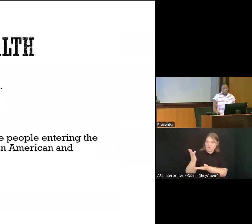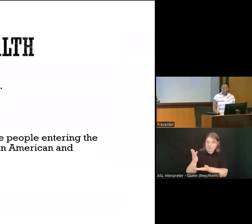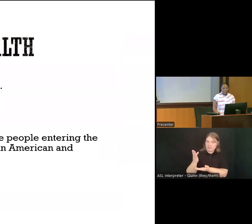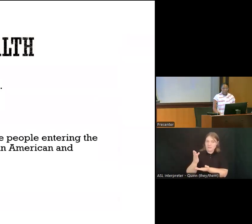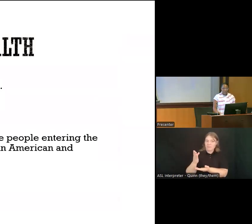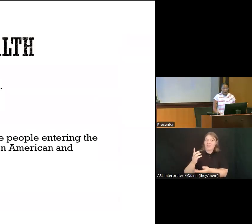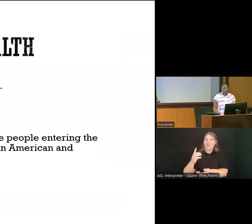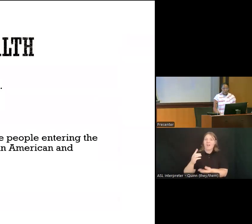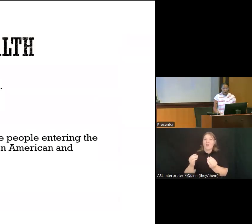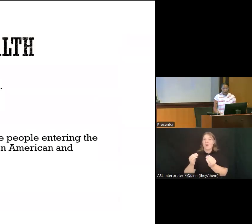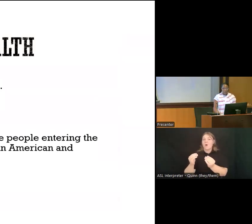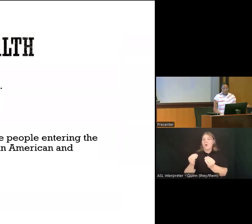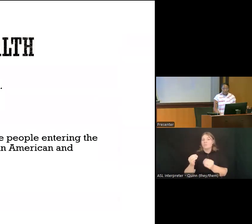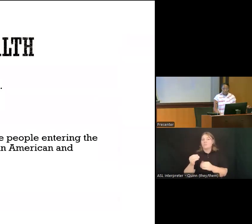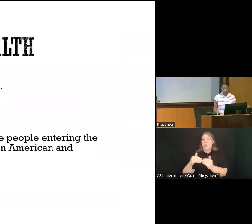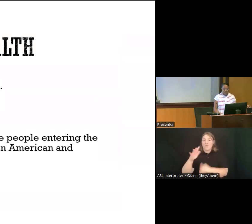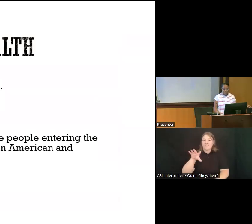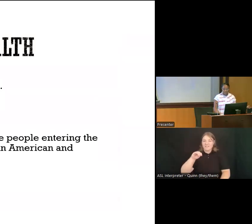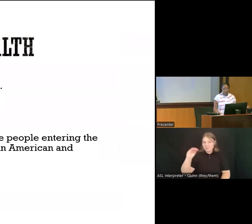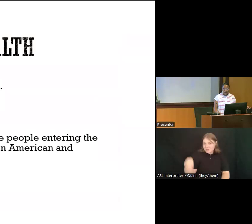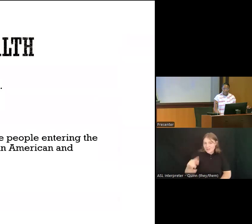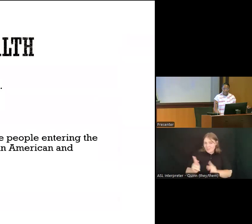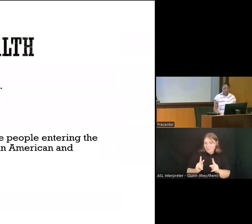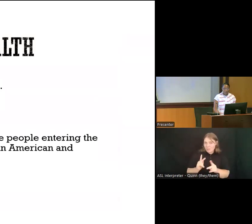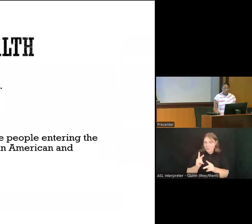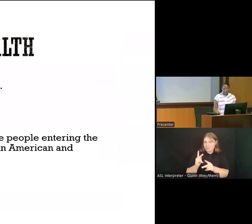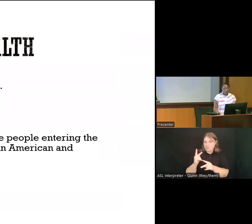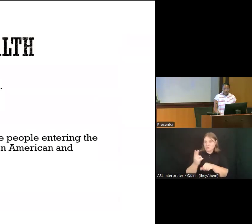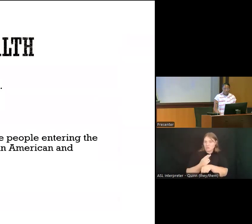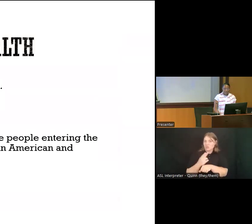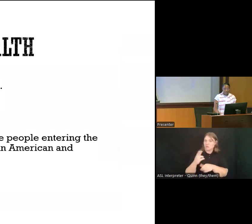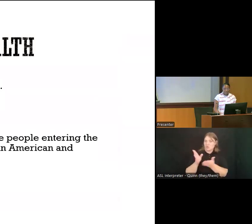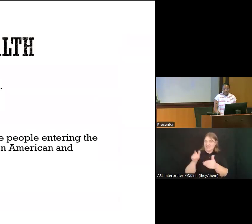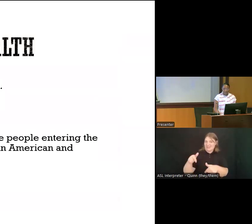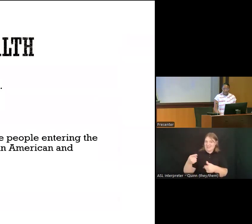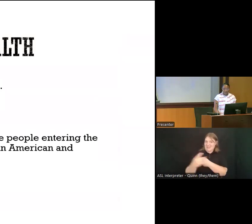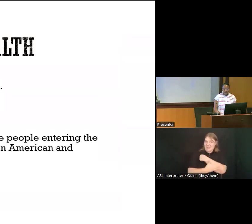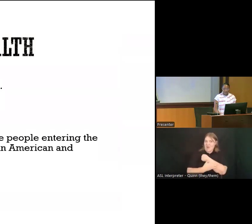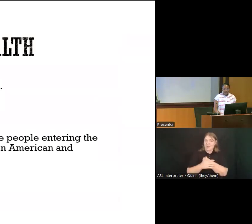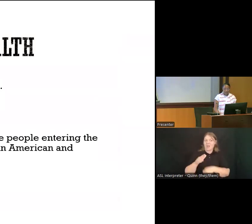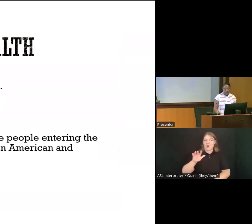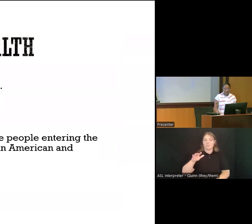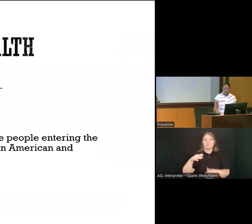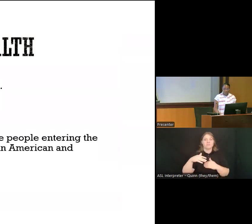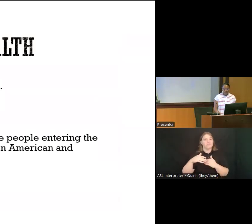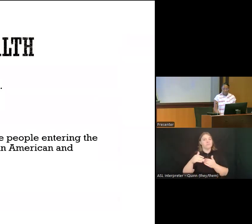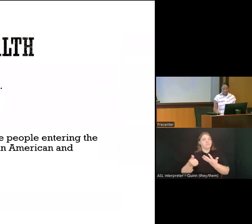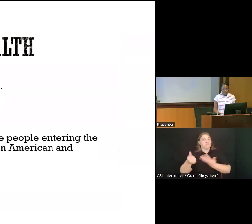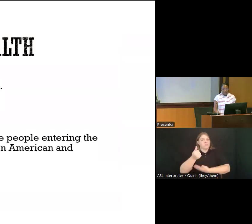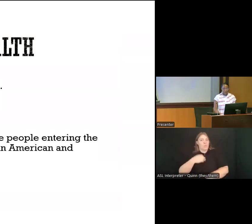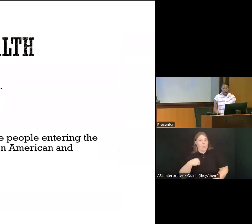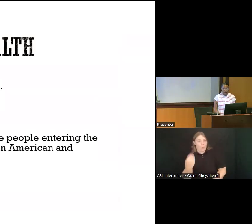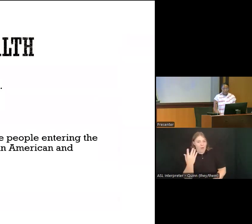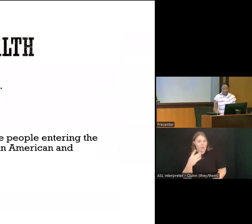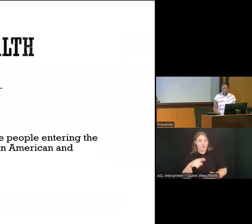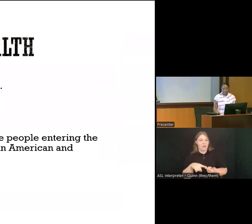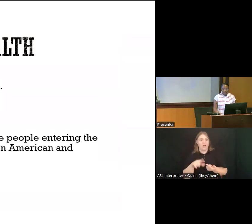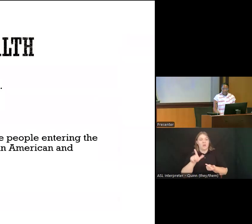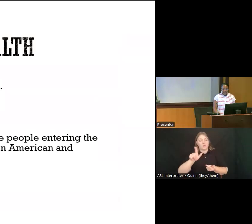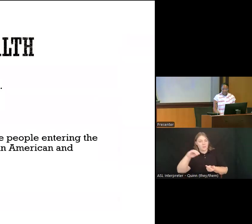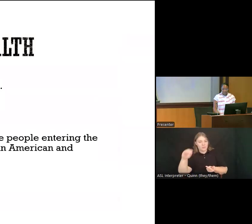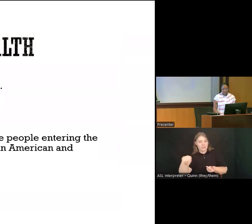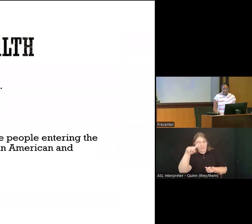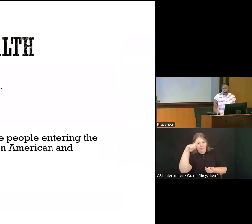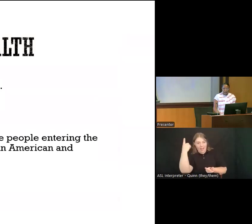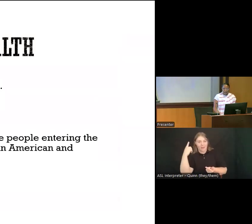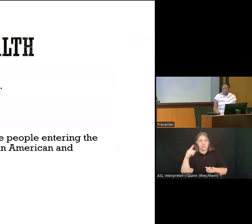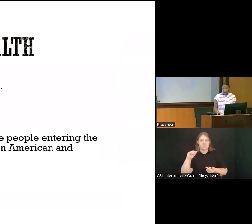services in our own County majority white 21% black africanamerican 133% um Hispanic latinx um